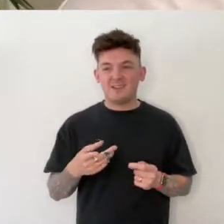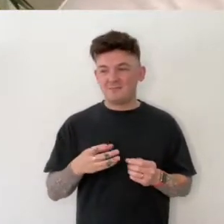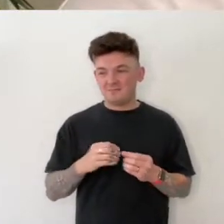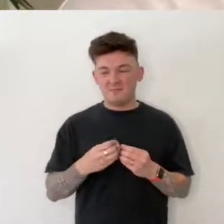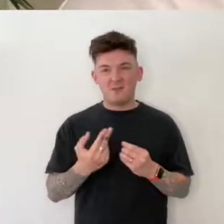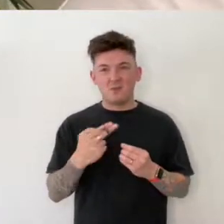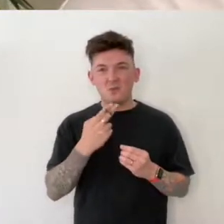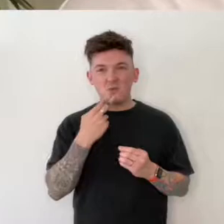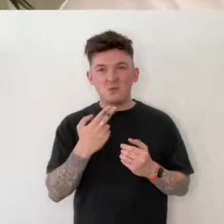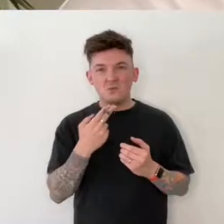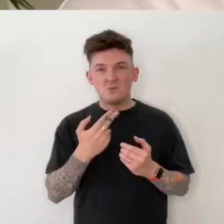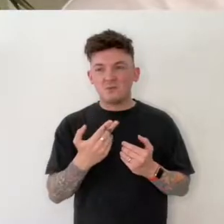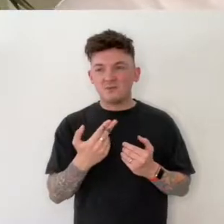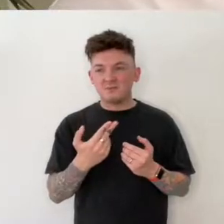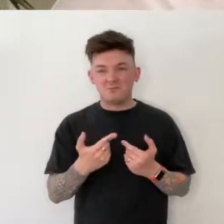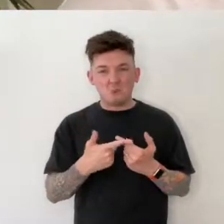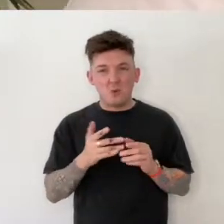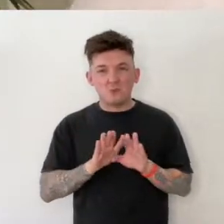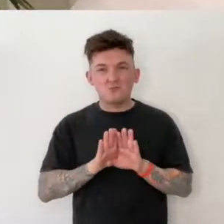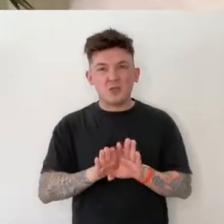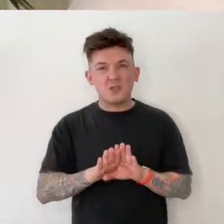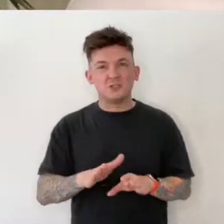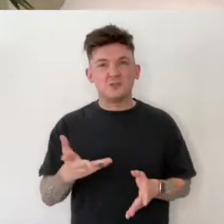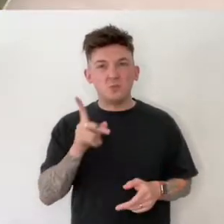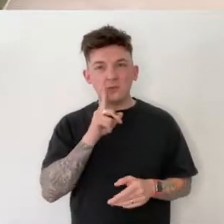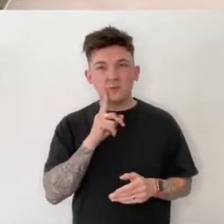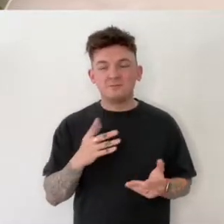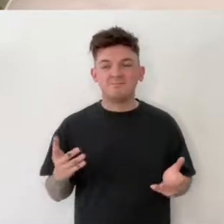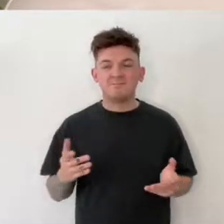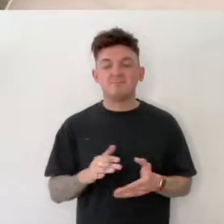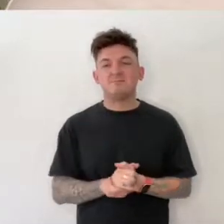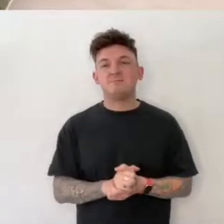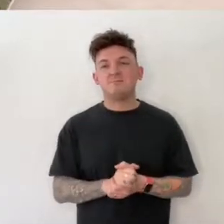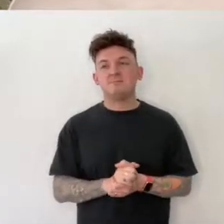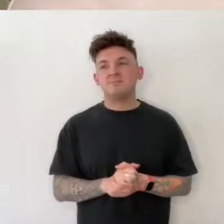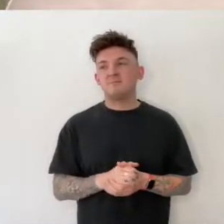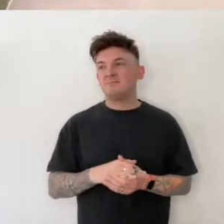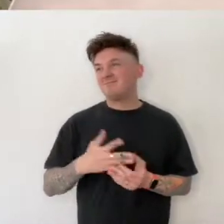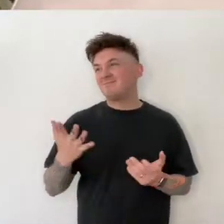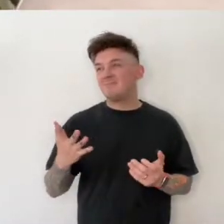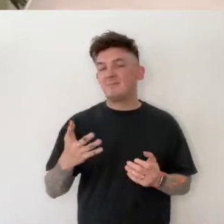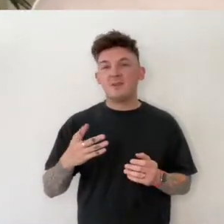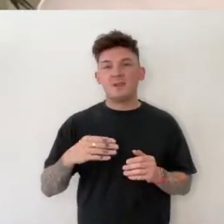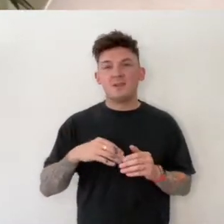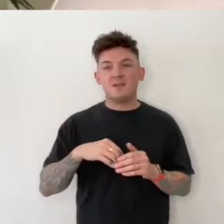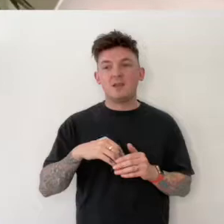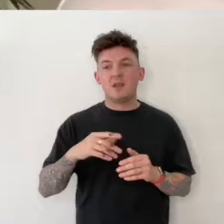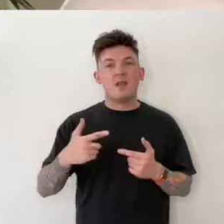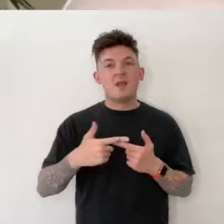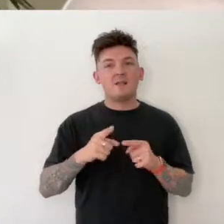be tough for women. 100% totally agree. society sees people in a binary form so you're either